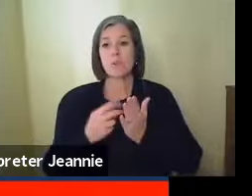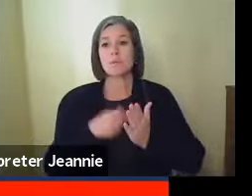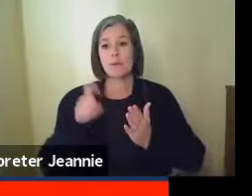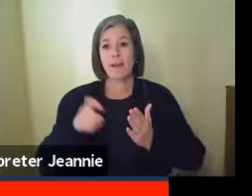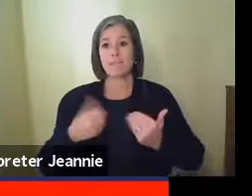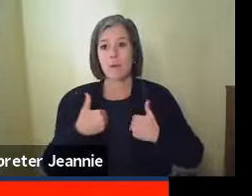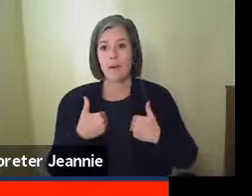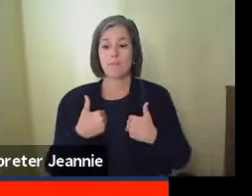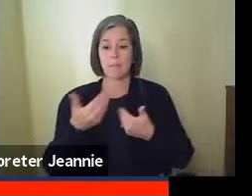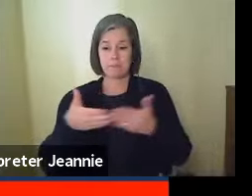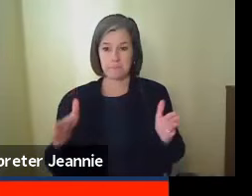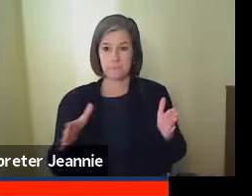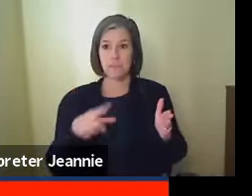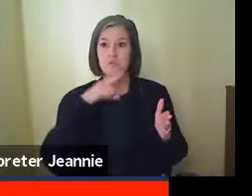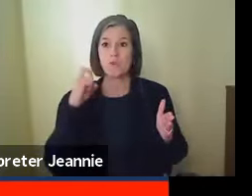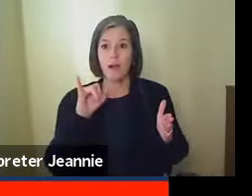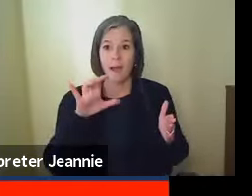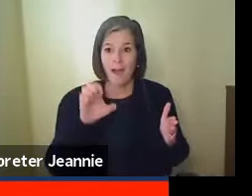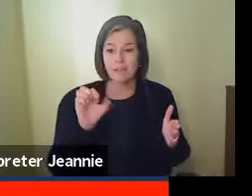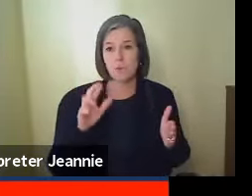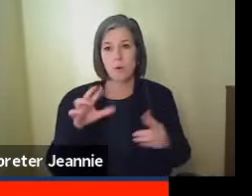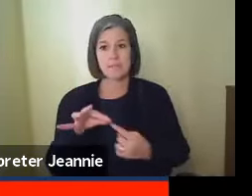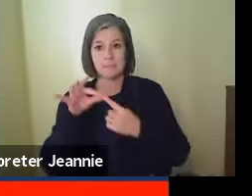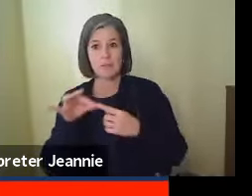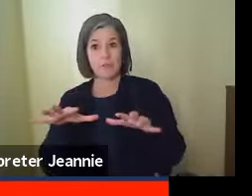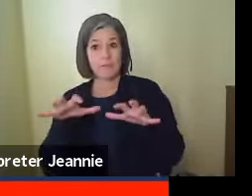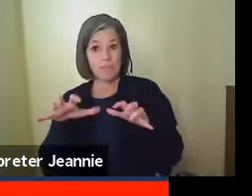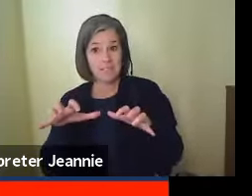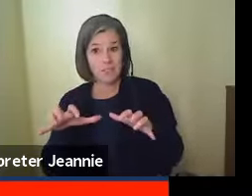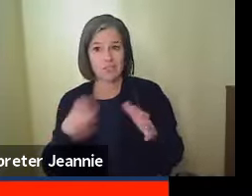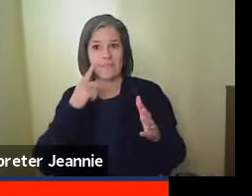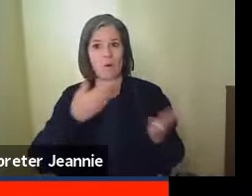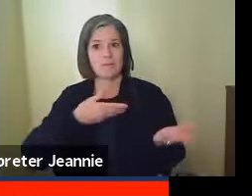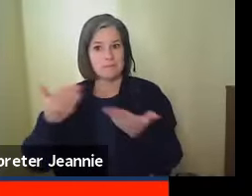in dry ice or in special freezers. These vaccines are going